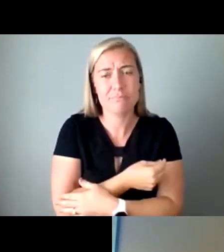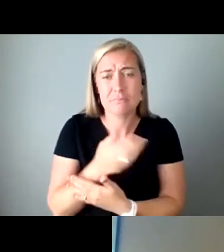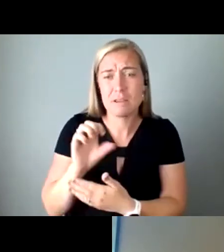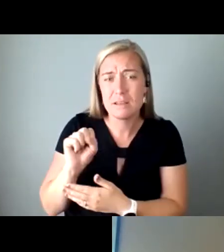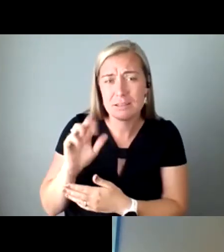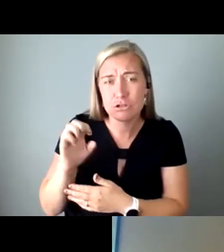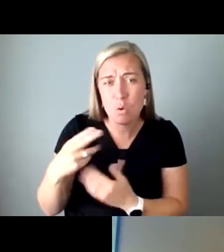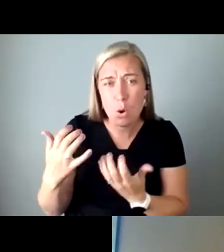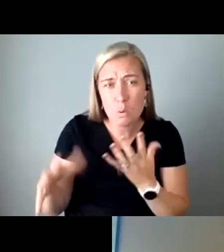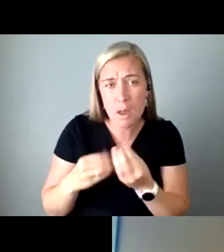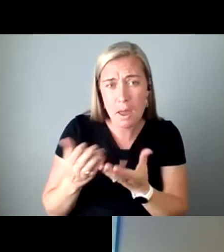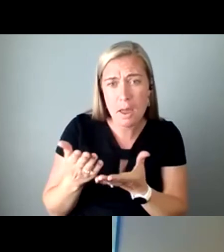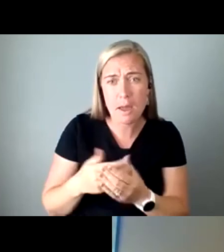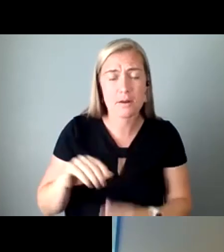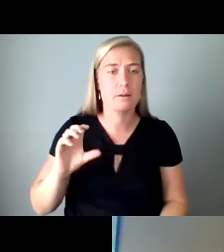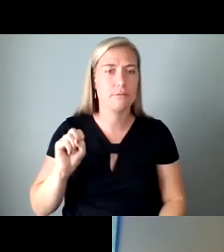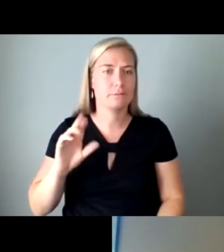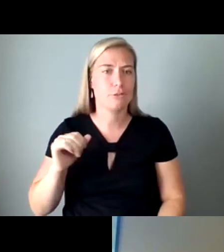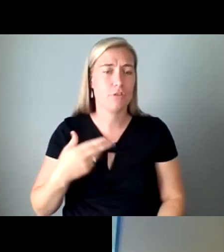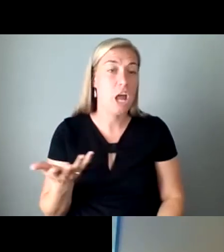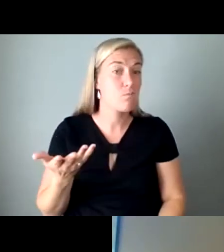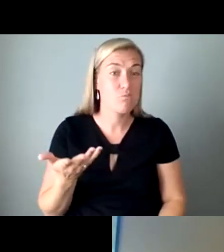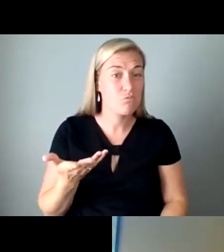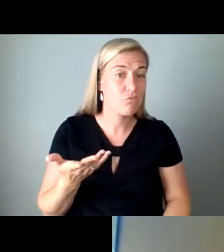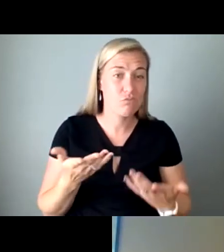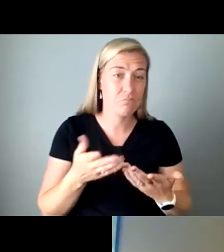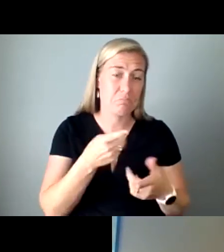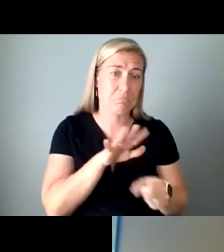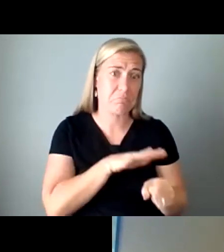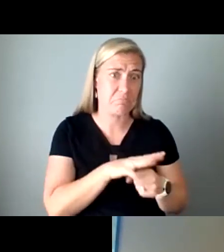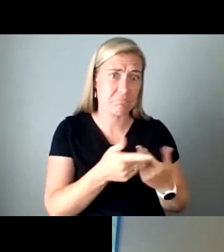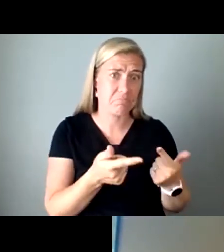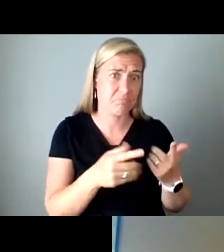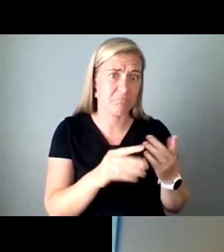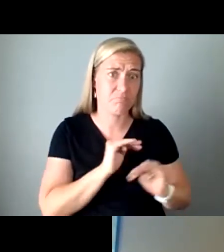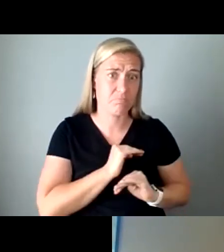to that. No I mean I think you mentioned it much like we were adaptive and